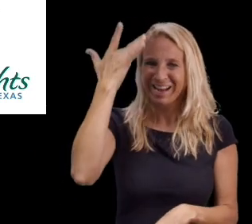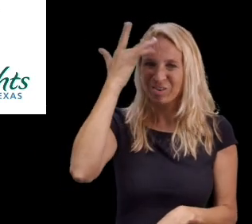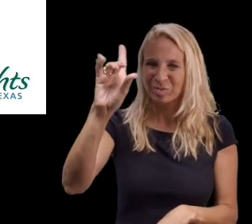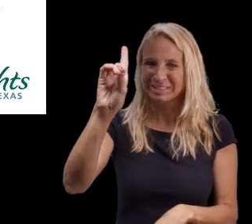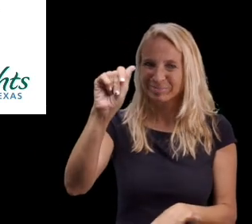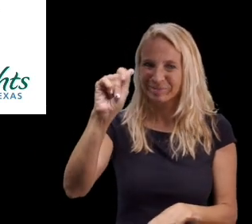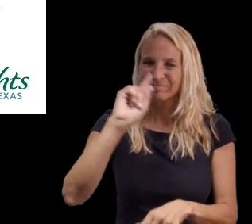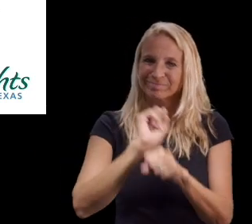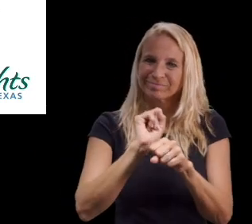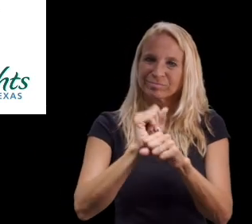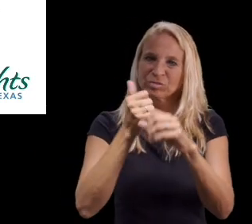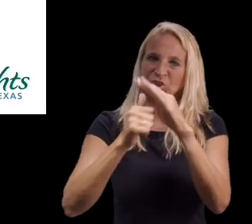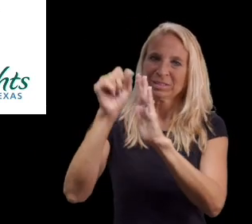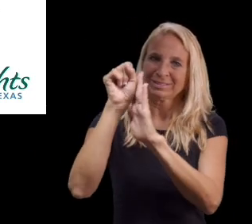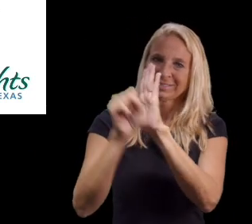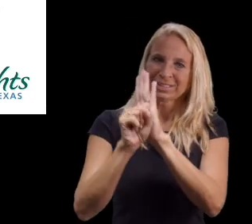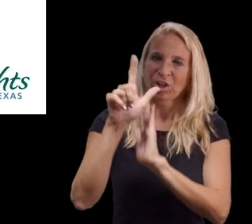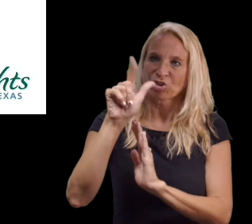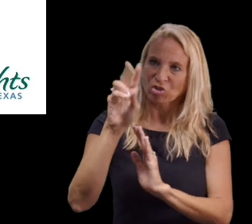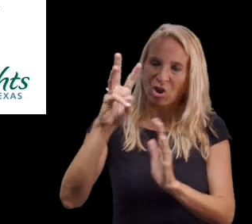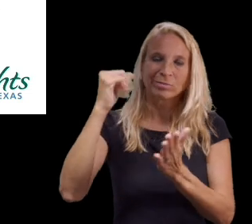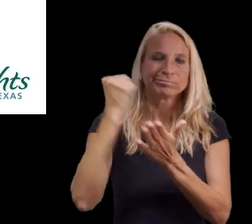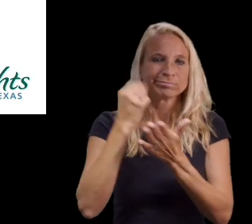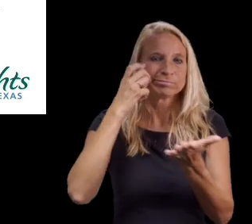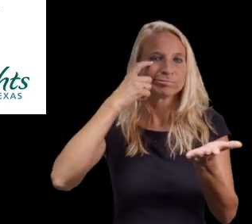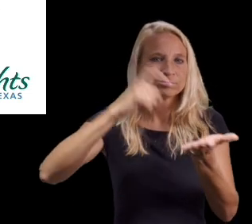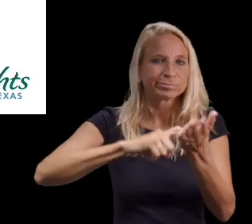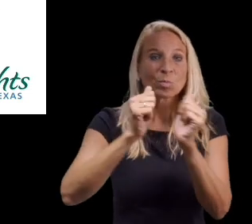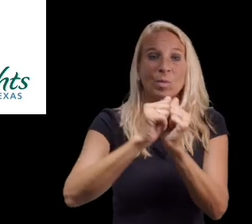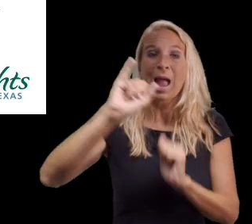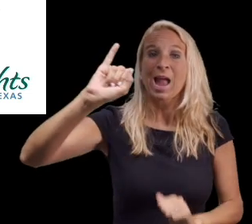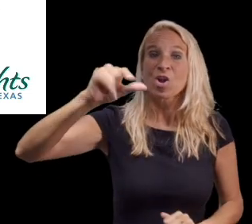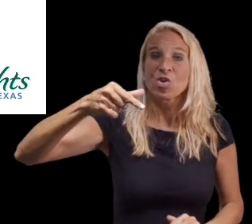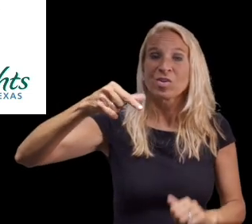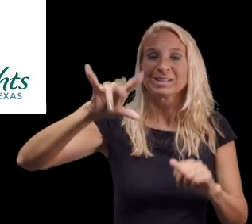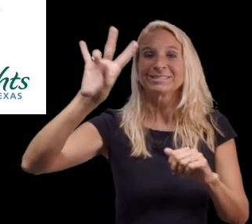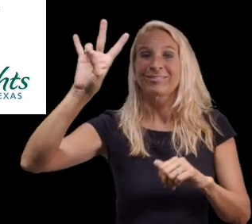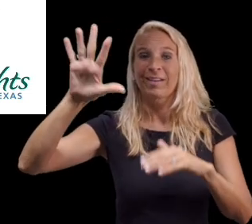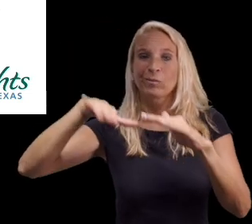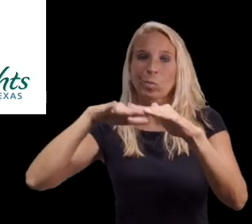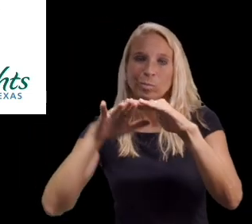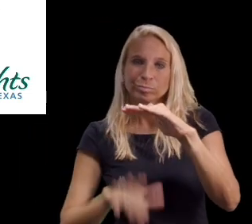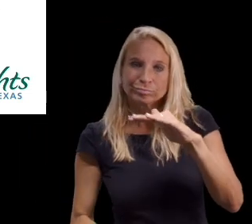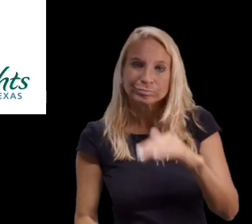or a diagnosis of a related condition with an IQ of 75 or below.